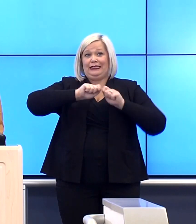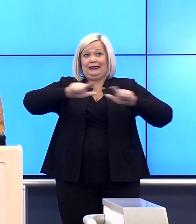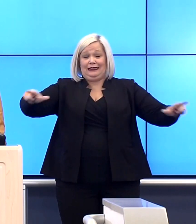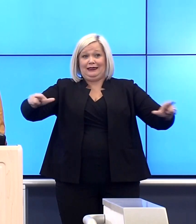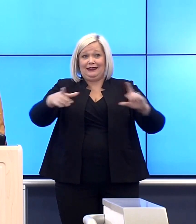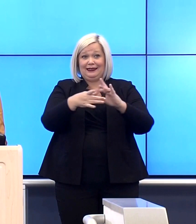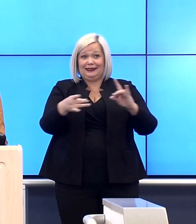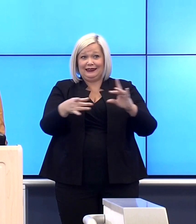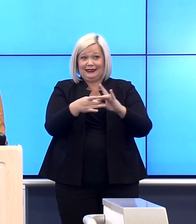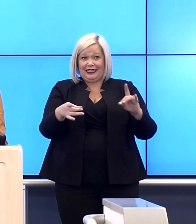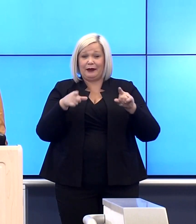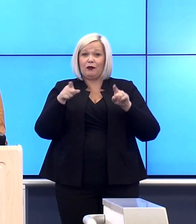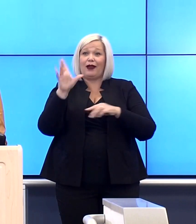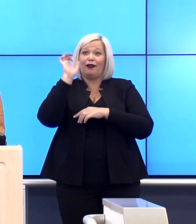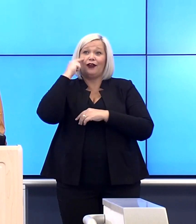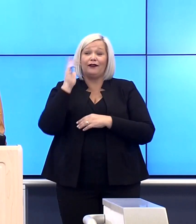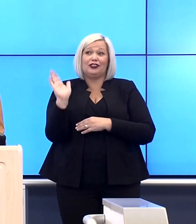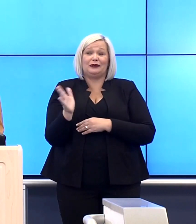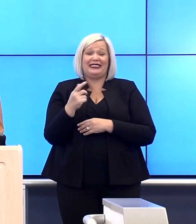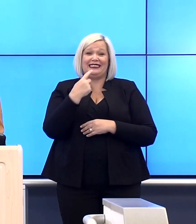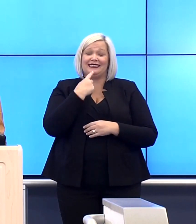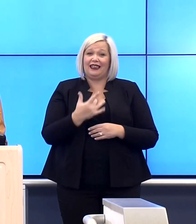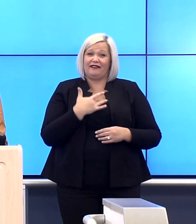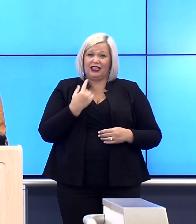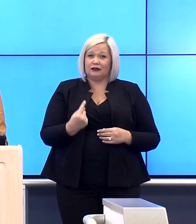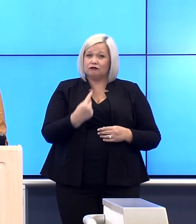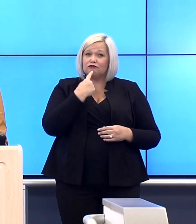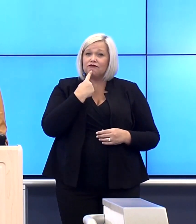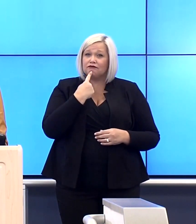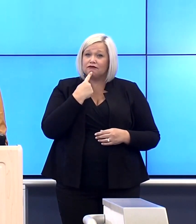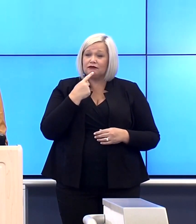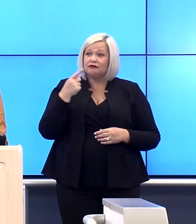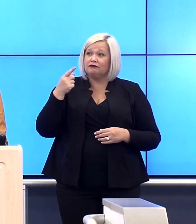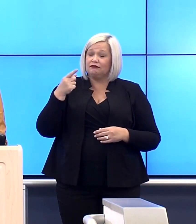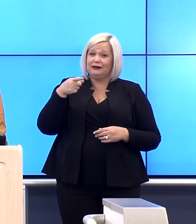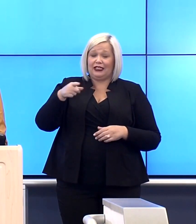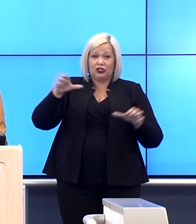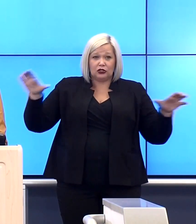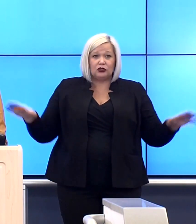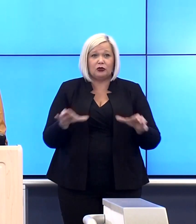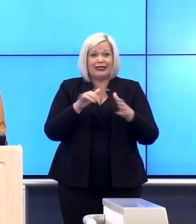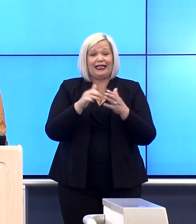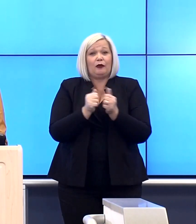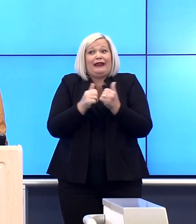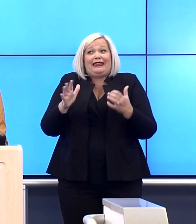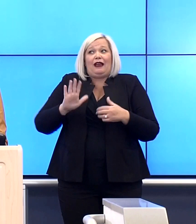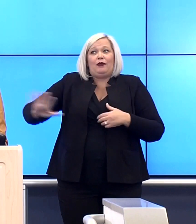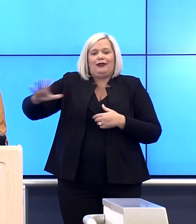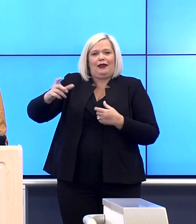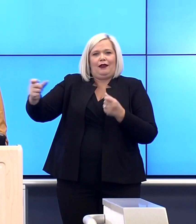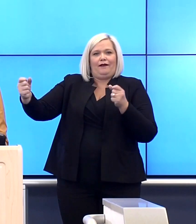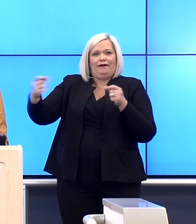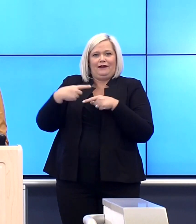I’LL TRY THIS AGAIN. SO MAJORITY LEADER RELEASED A SO MAJORITY LEADER RELEASED A STATEMENT WHILE THE GOVERNOR WAS STATEMENT WHILE THE GOVERNOR WAS SPEAKING EXPRESSING HIS SPEAKING EXPRESSING HIS DISAPPOINTMENT THAT YOU, DISAPPOINTMENT THAT YOU, GOVERNOR, WERE TAKING THESE